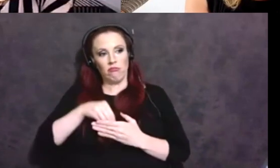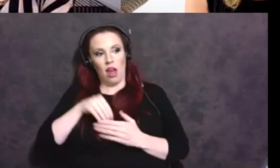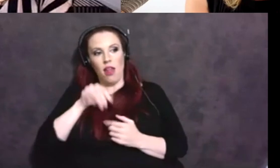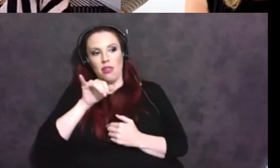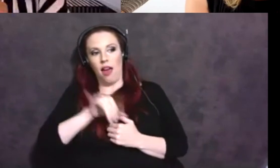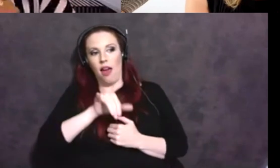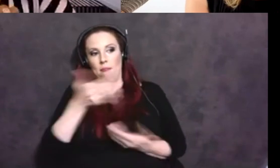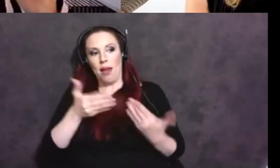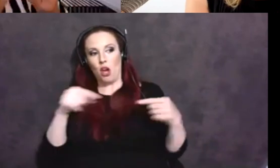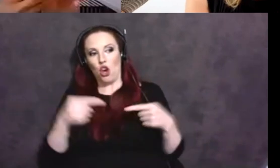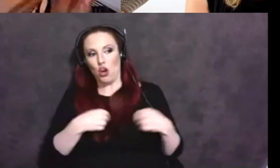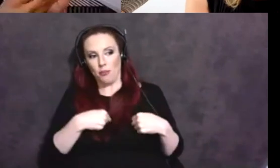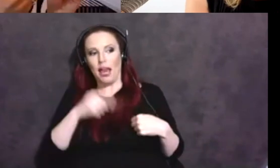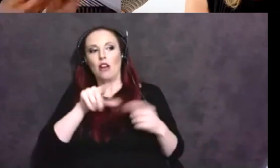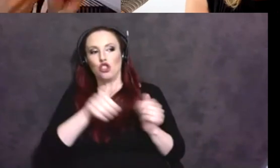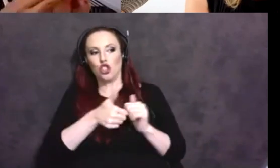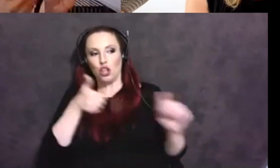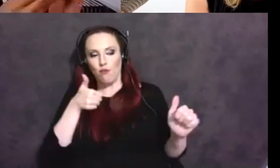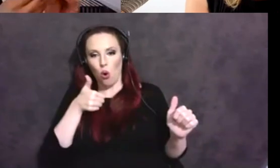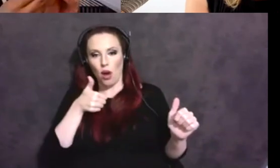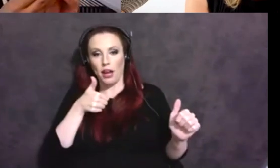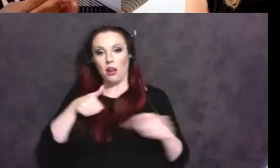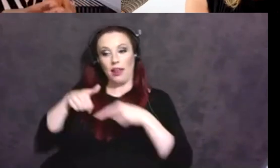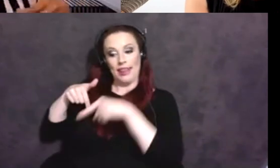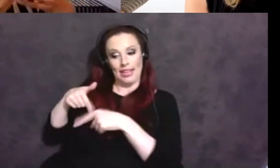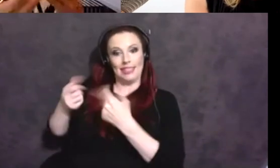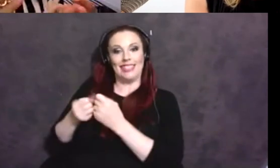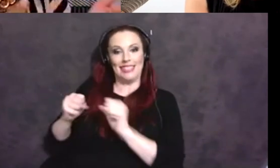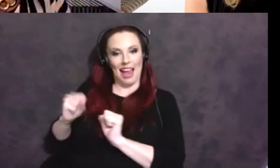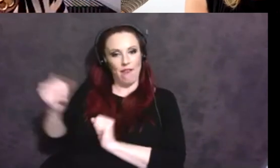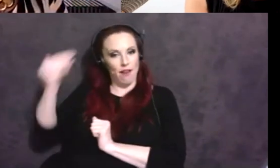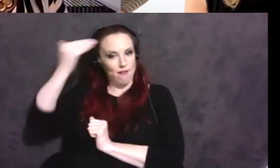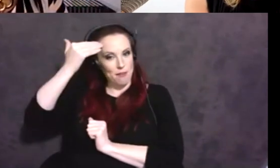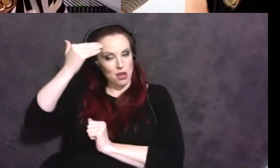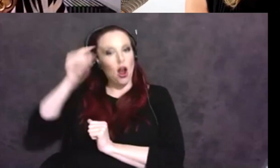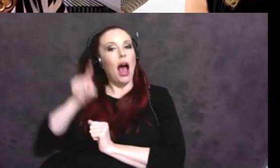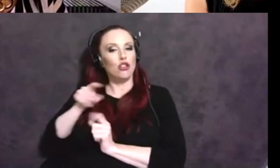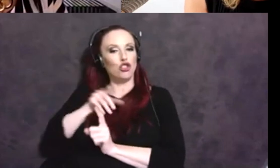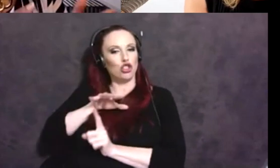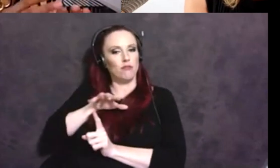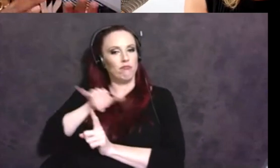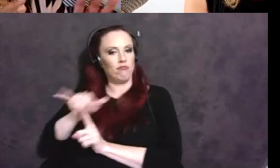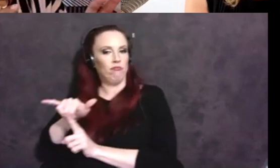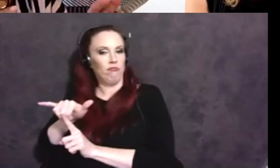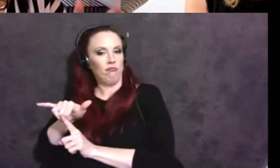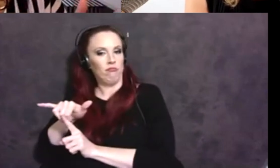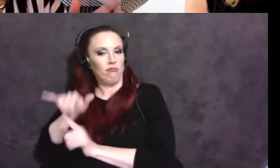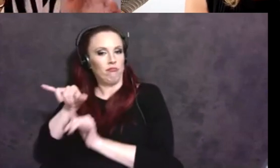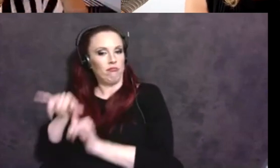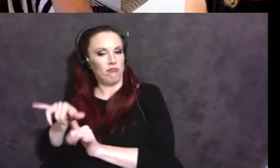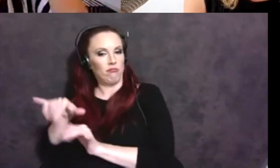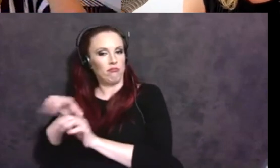me harm. That essentially is what bias is all about. It is the "this might harm me so